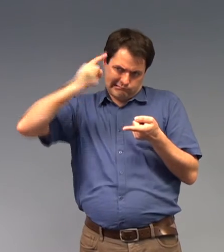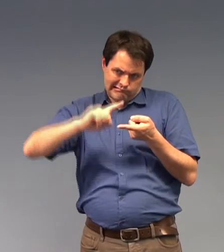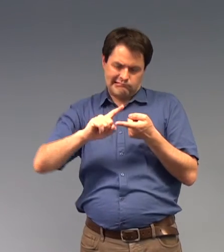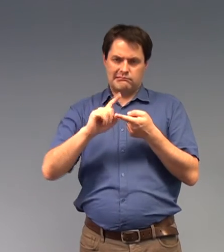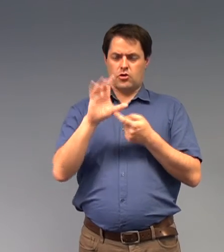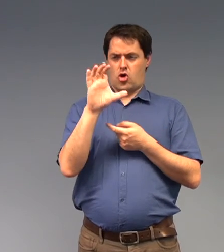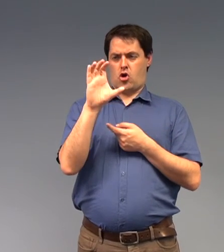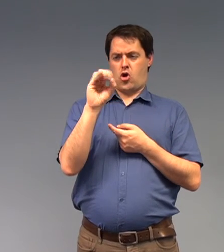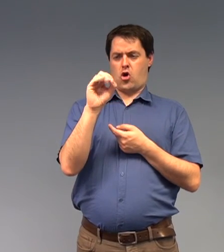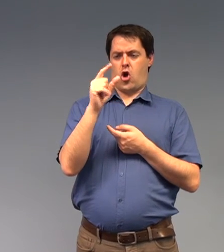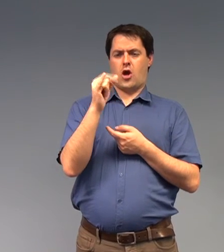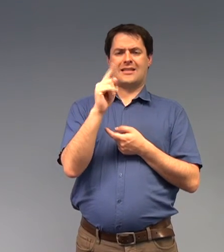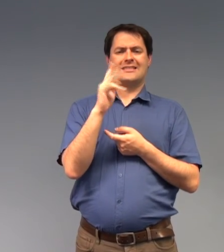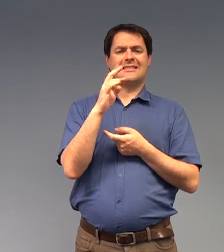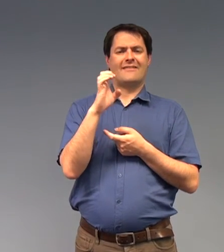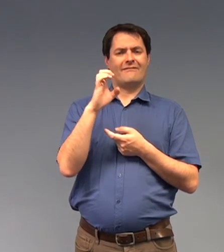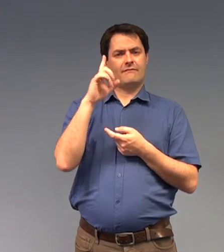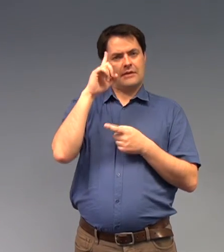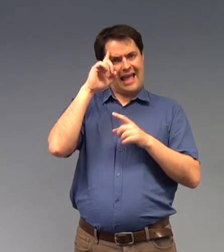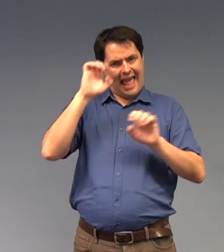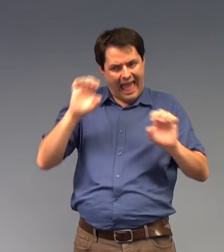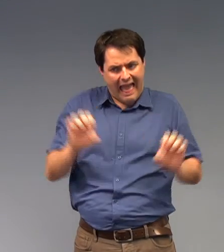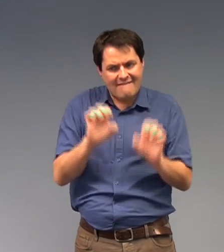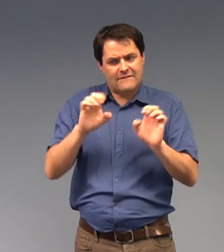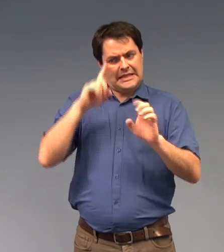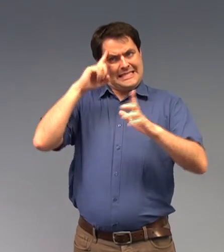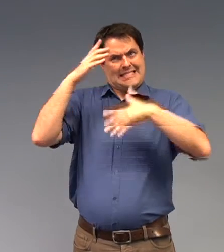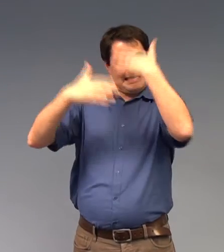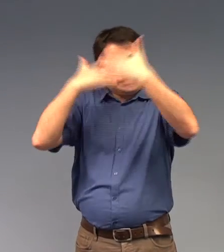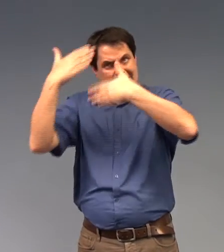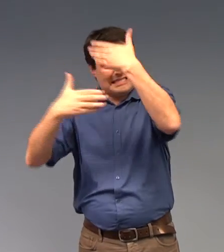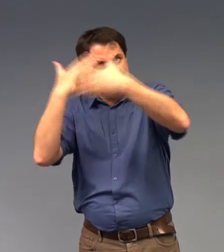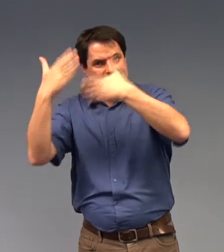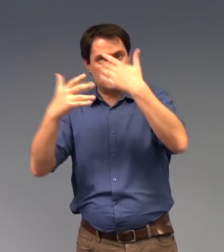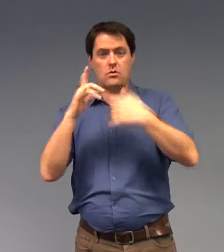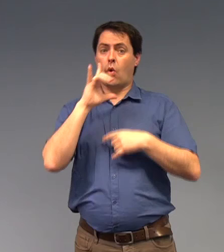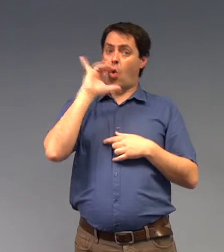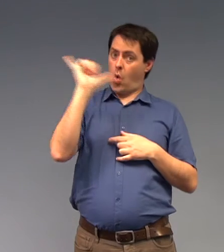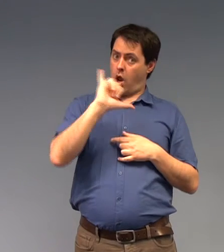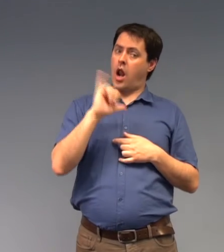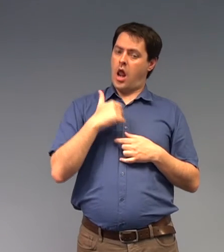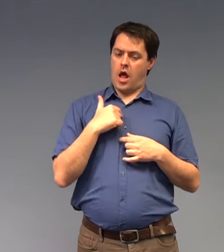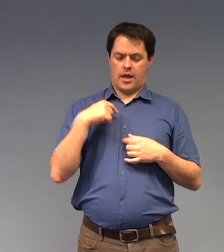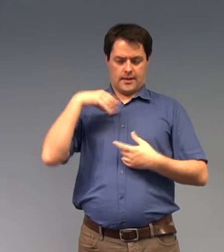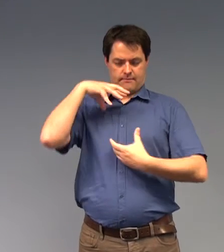They're trying to ensure that the audience understands more clearly.